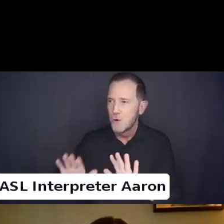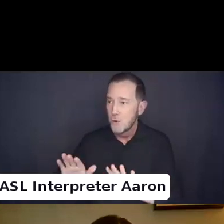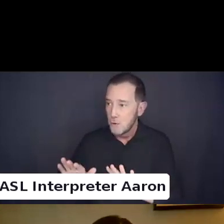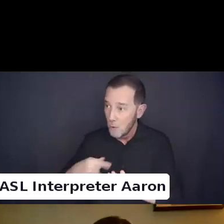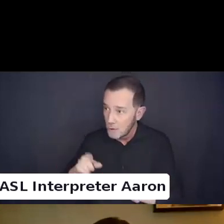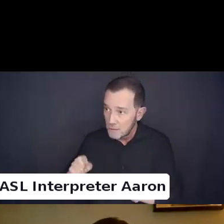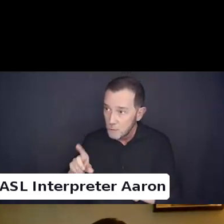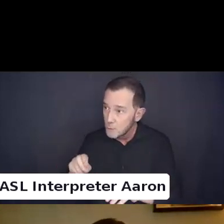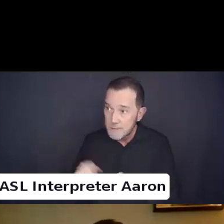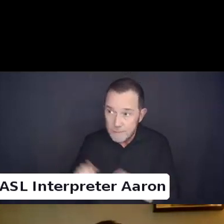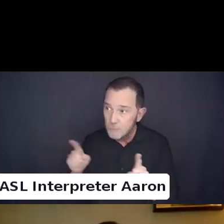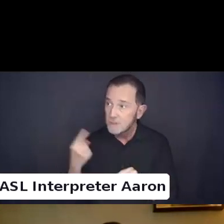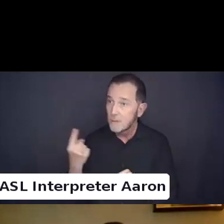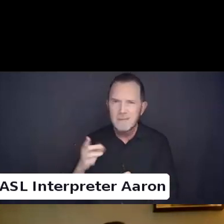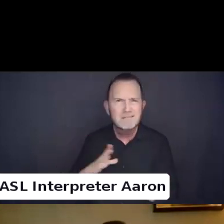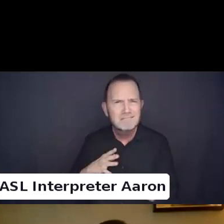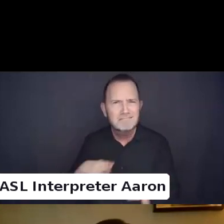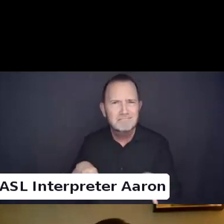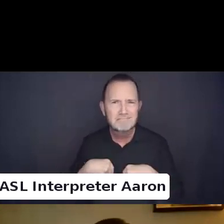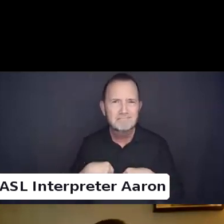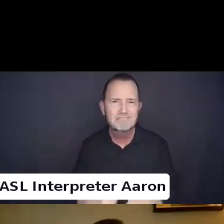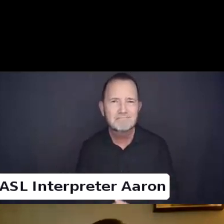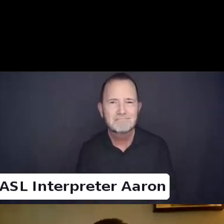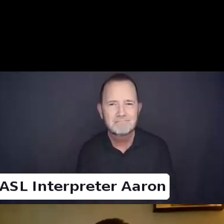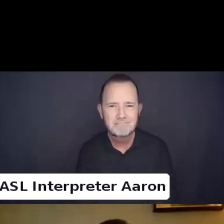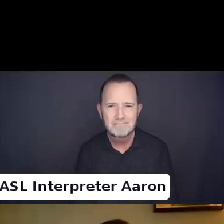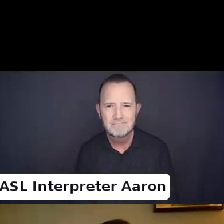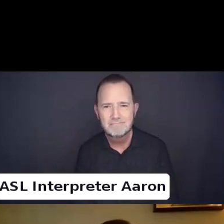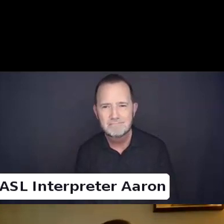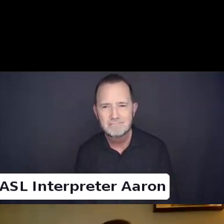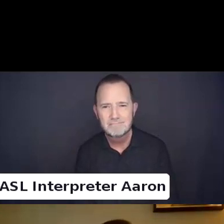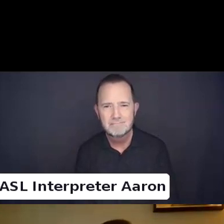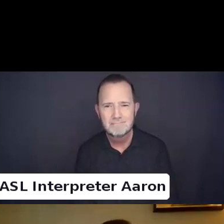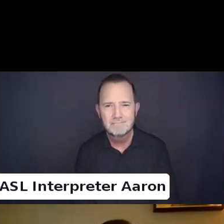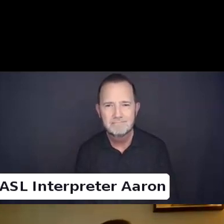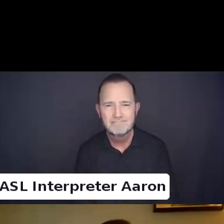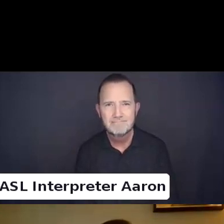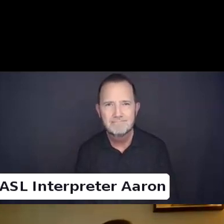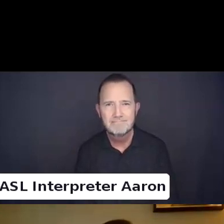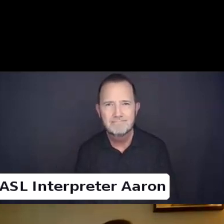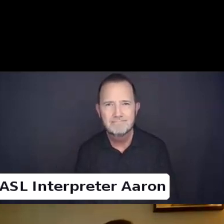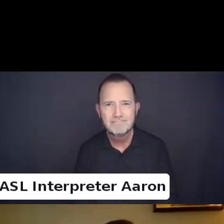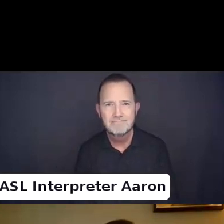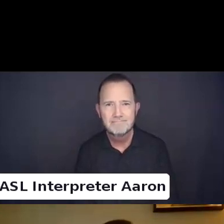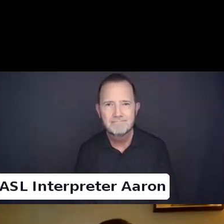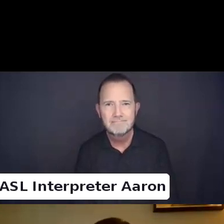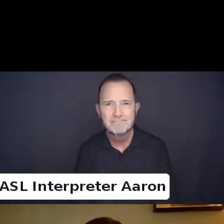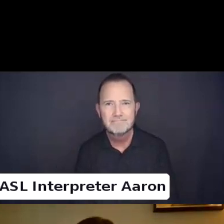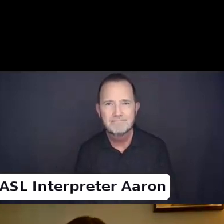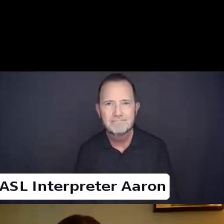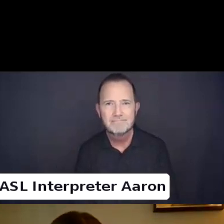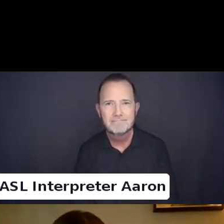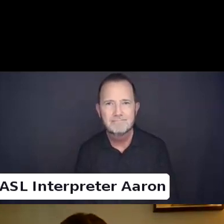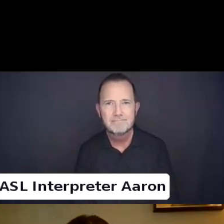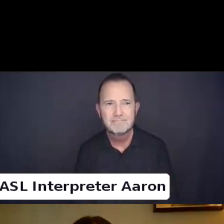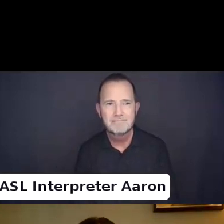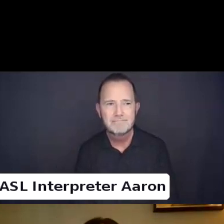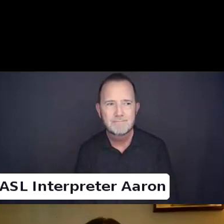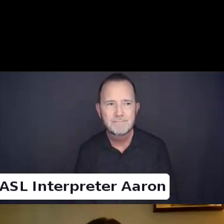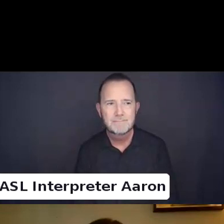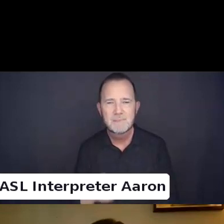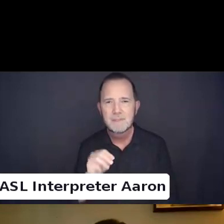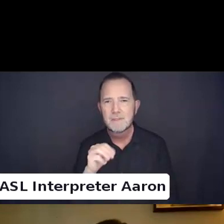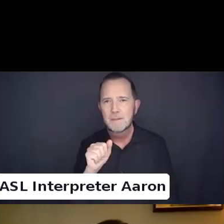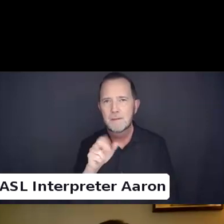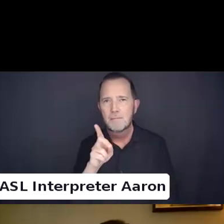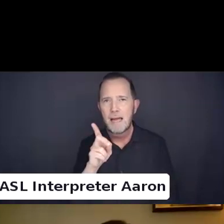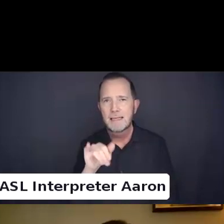I think that is a fantastic answer.